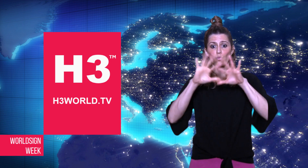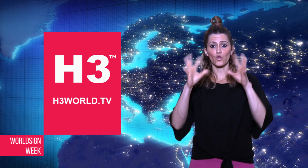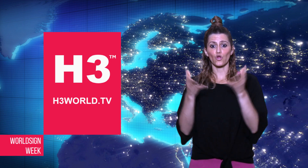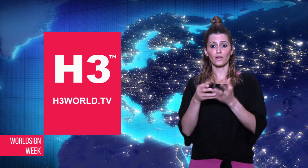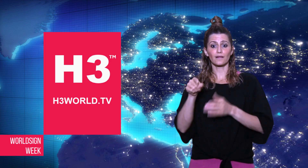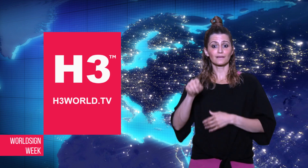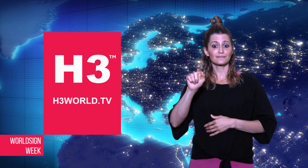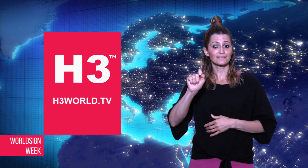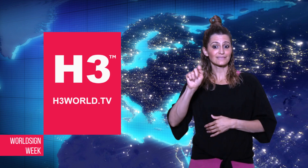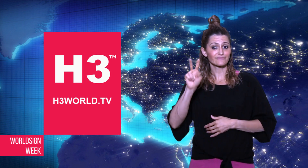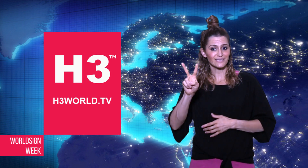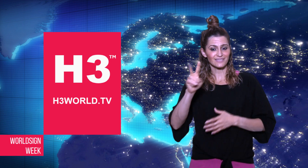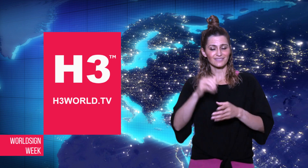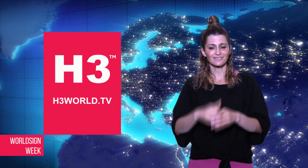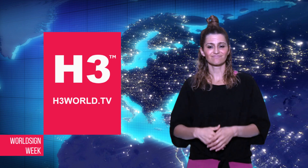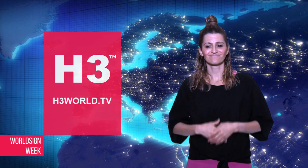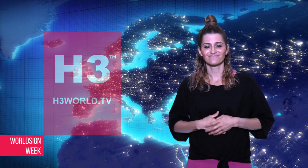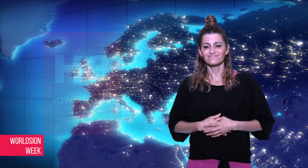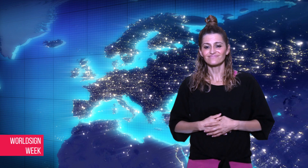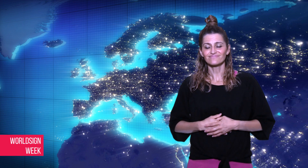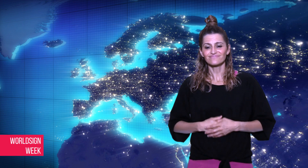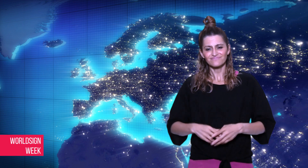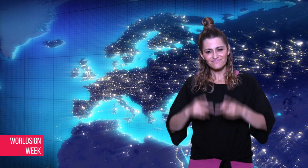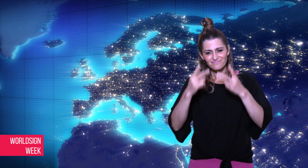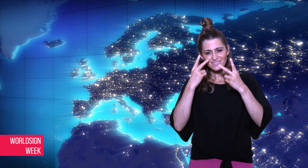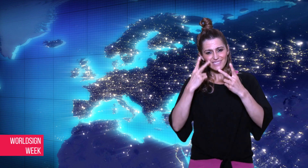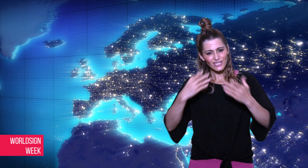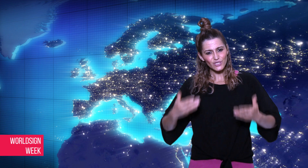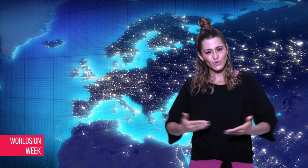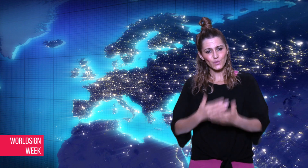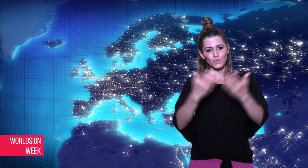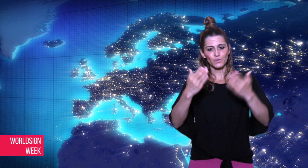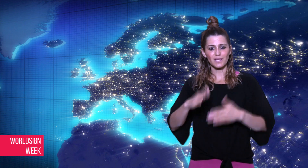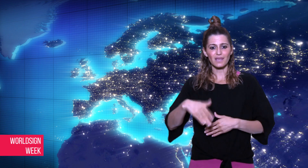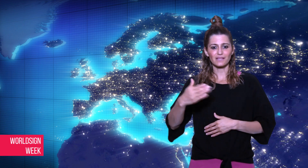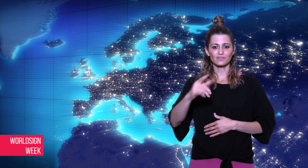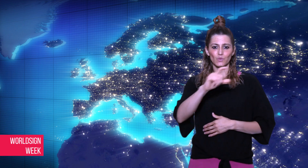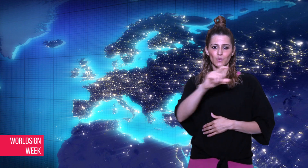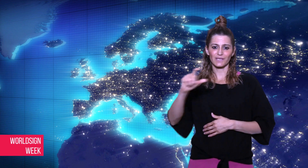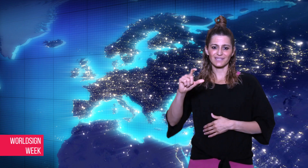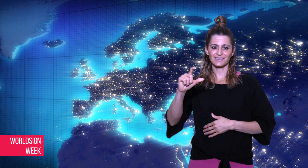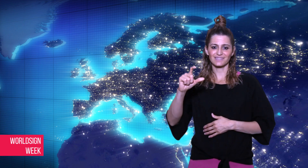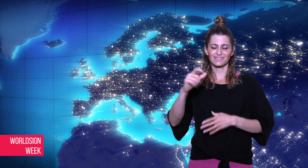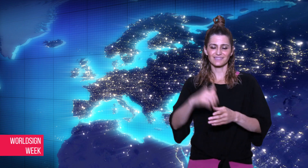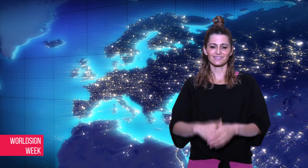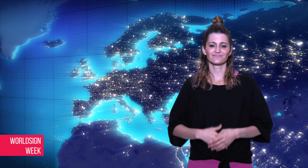news@h3world.tv. See you next week.